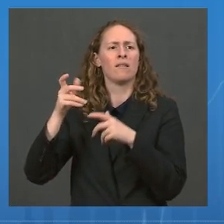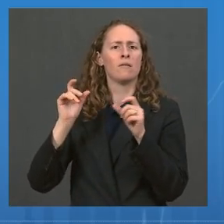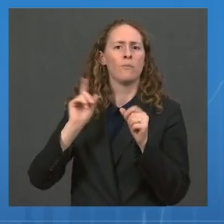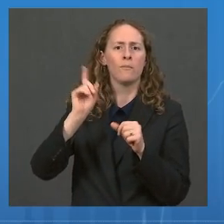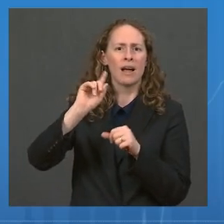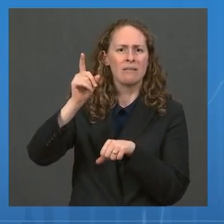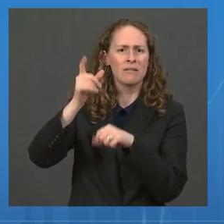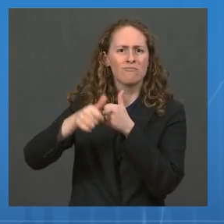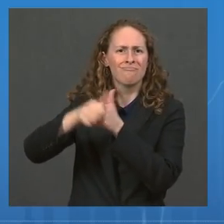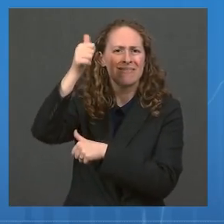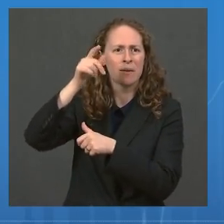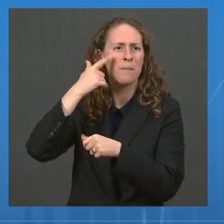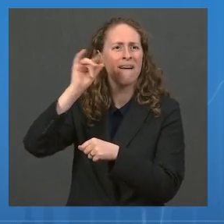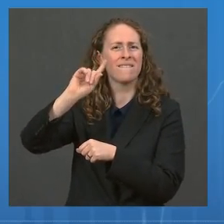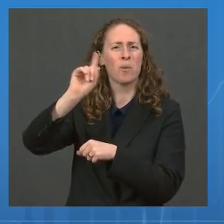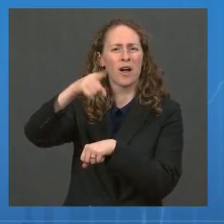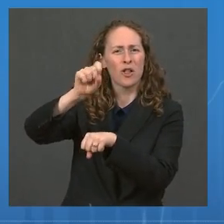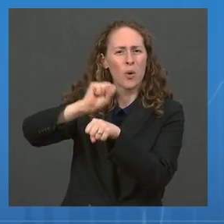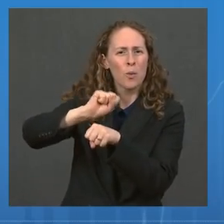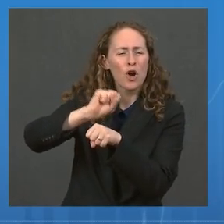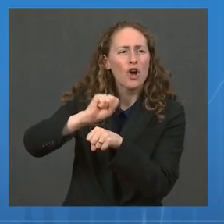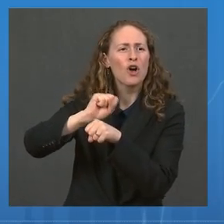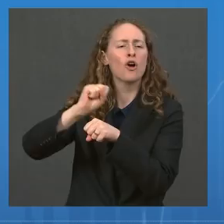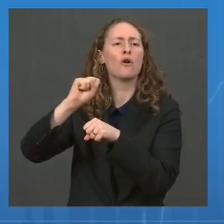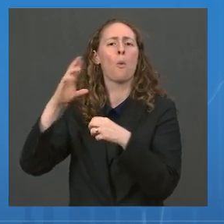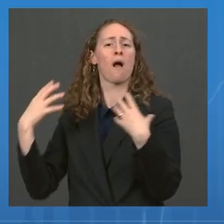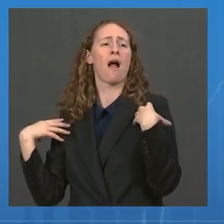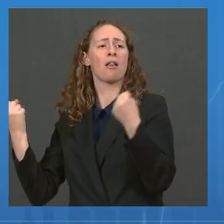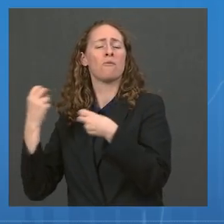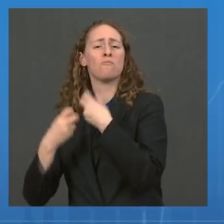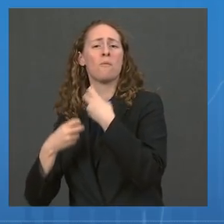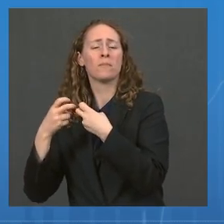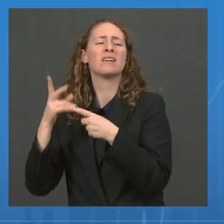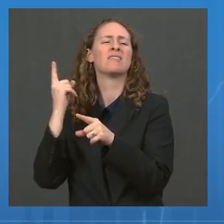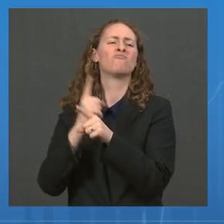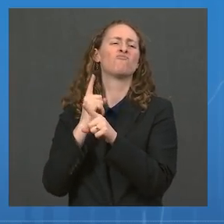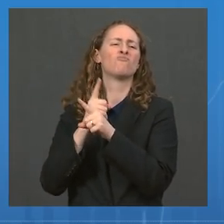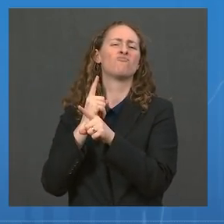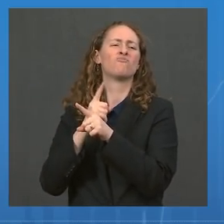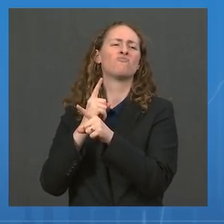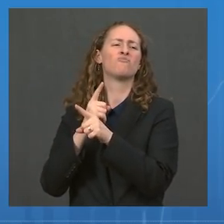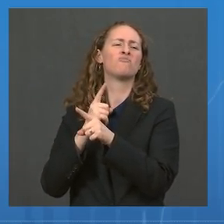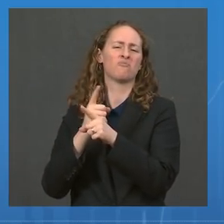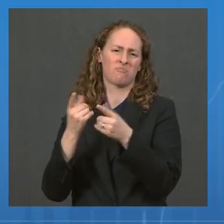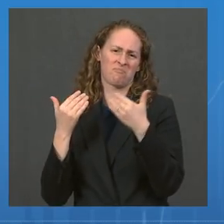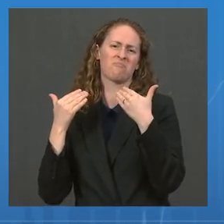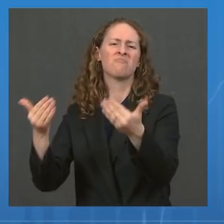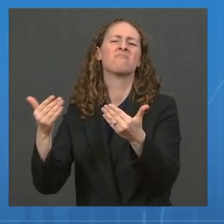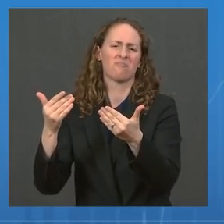reflected a balance of the safety and effectiveness data we have available and the need to protect our society.